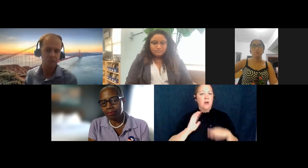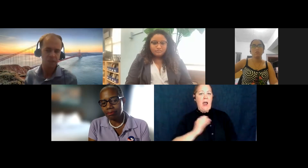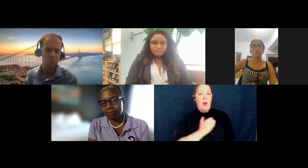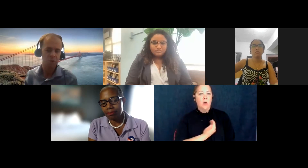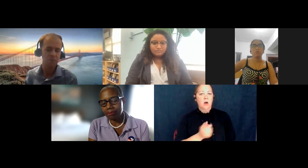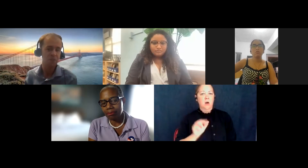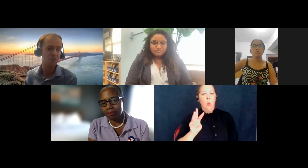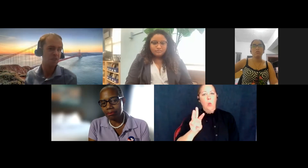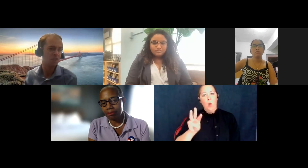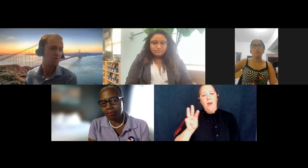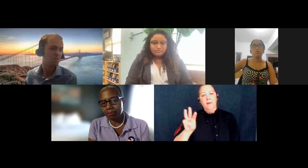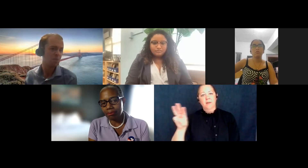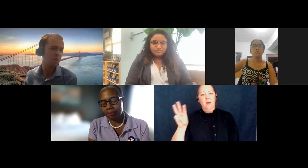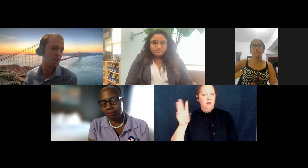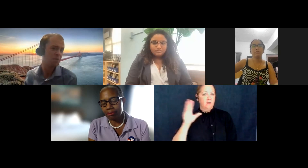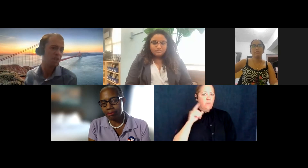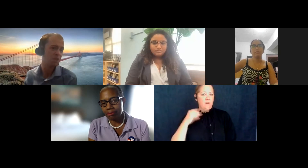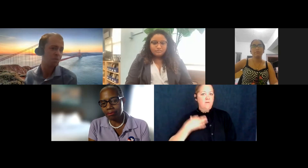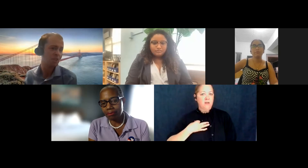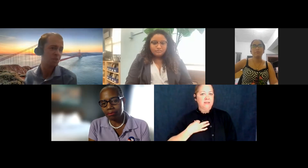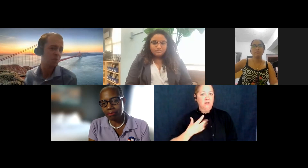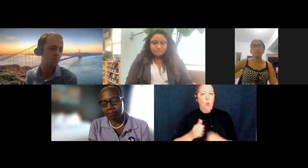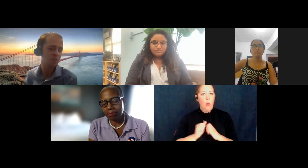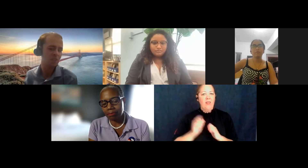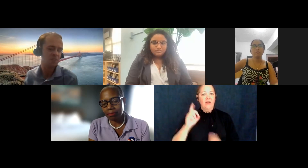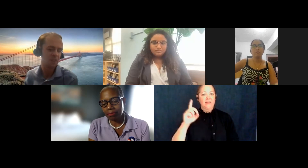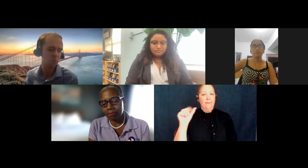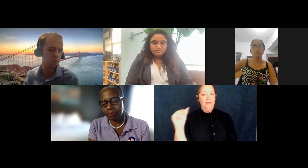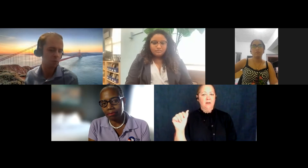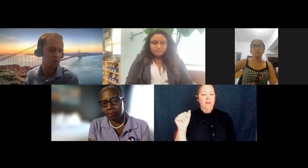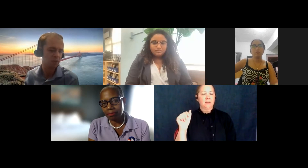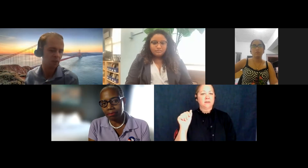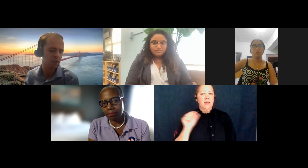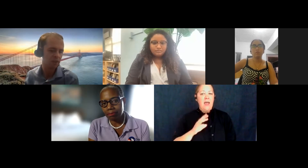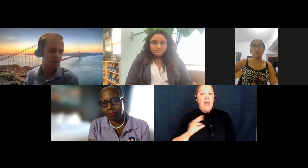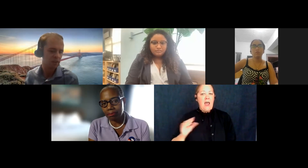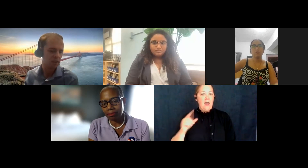As part of this upcoming experiential AWAY release, I will be working on